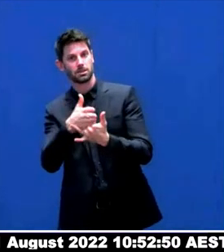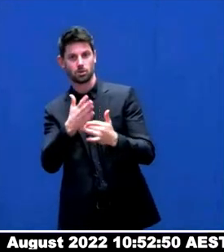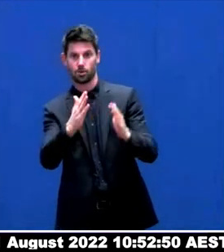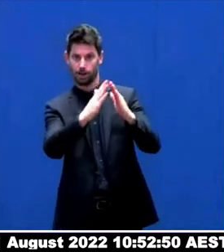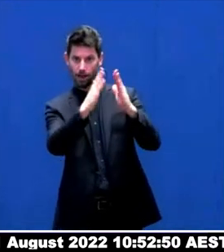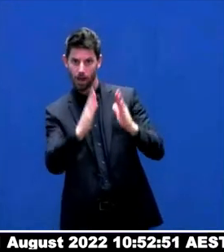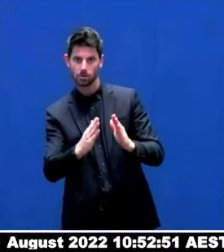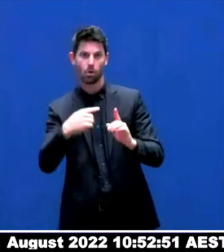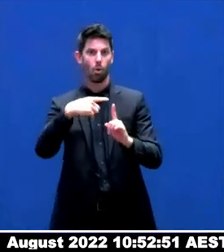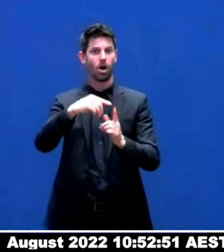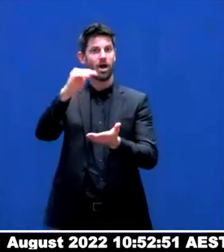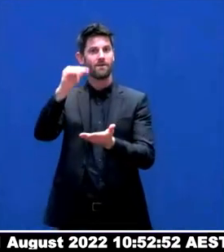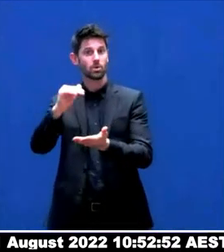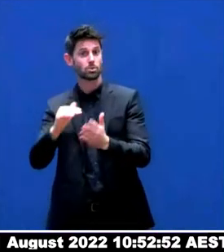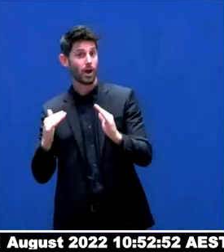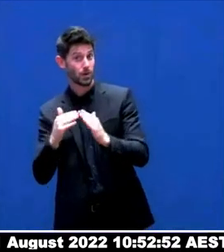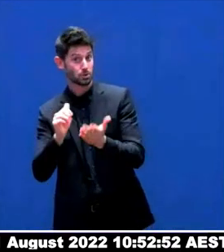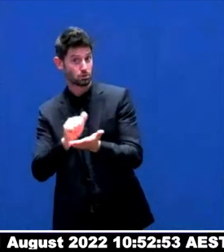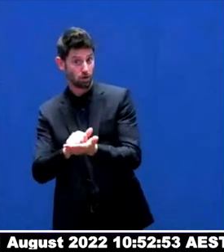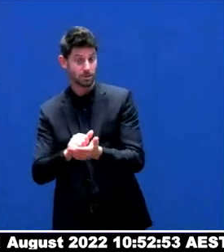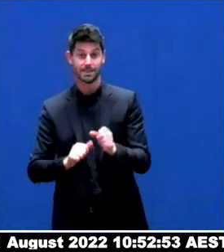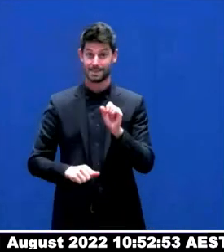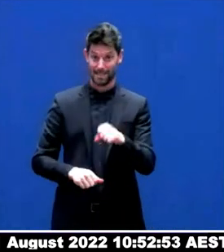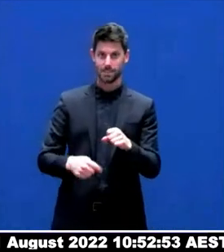It's to - yes, to make a contribution towards that outcome.